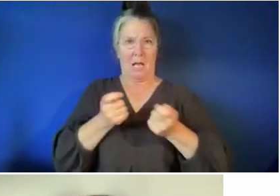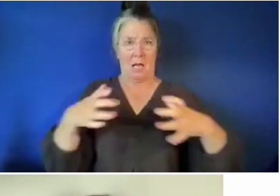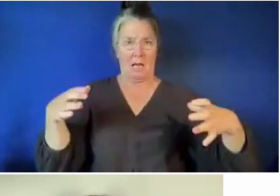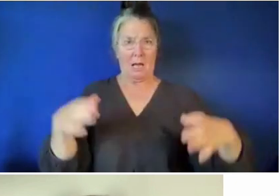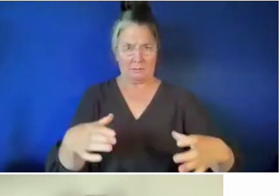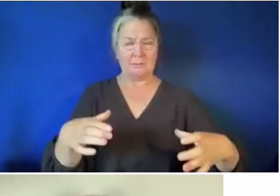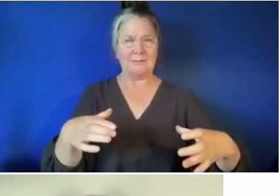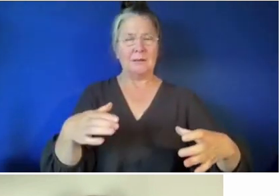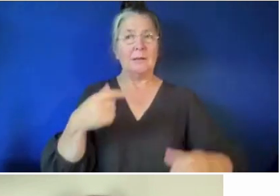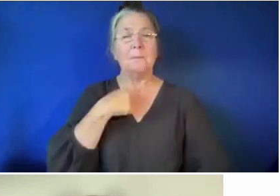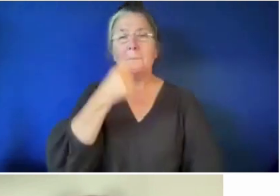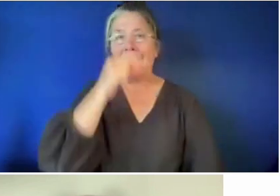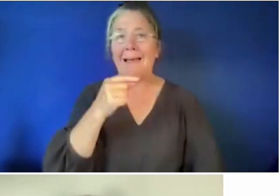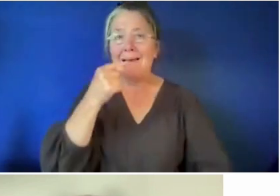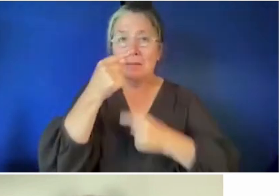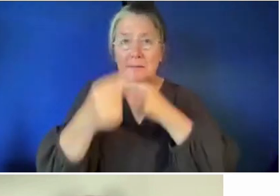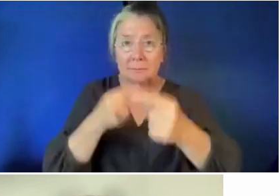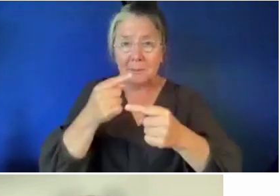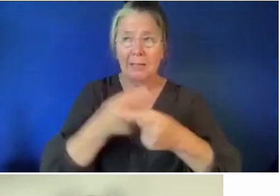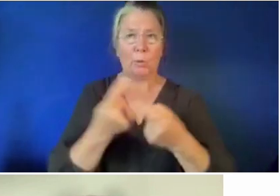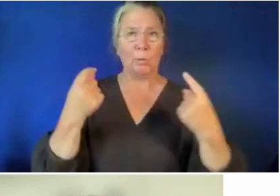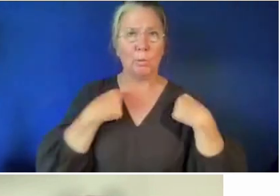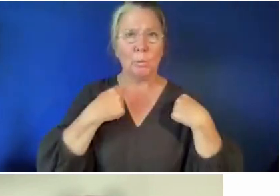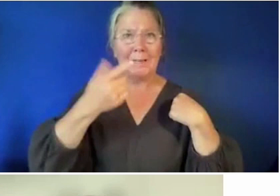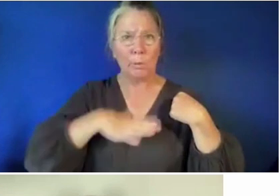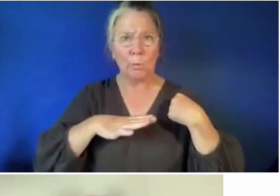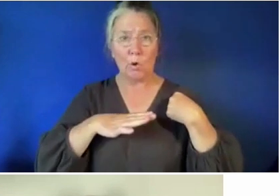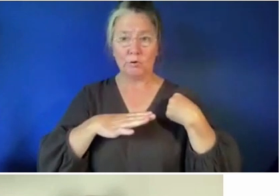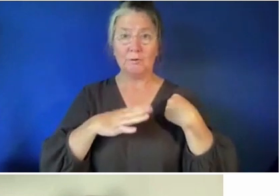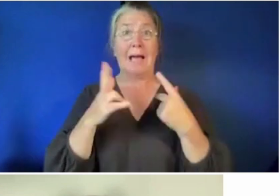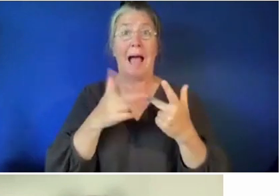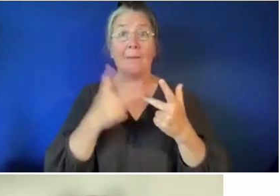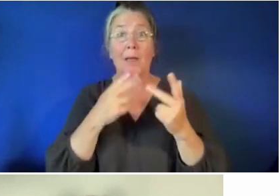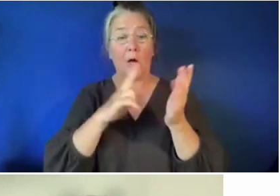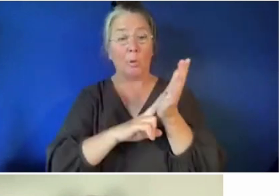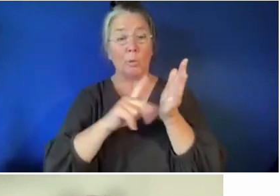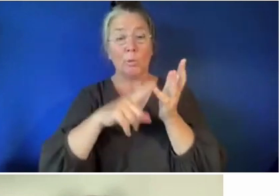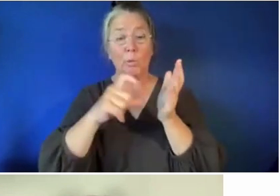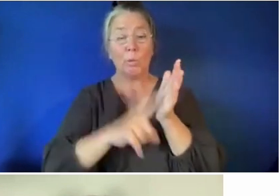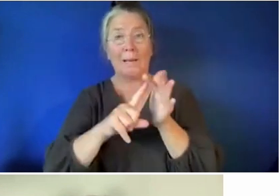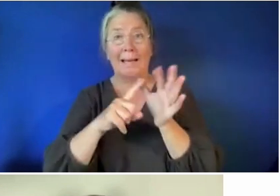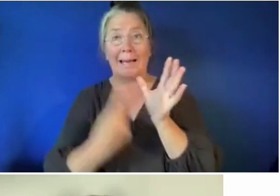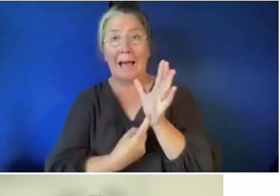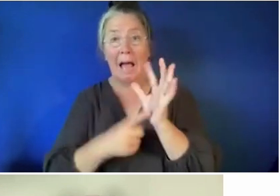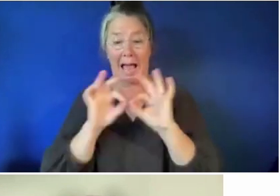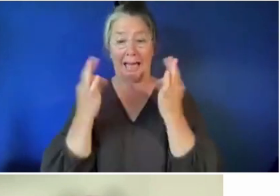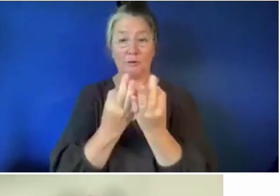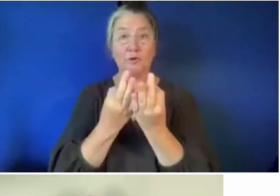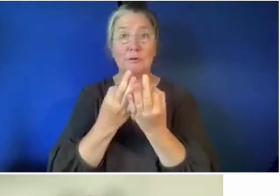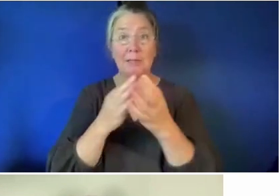is that we are looking to coordinate with the other nuclear agencies in Australia so that we don't just end up